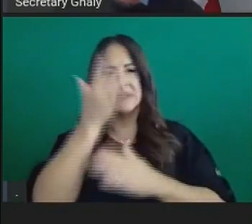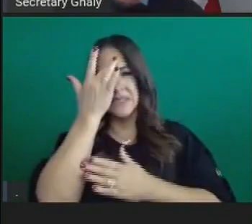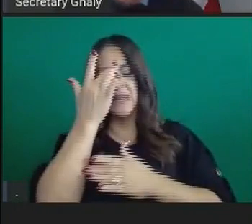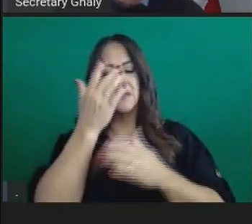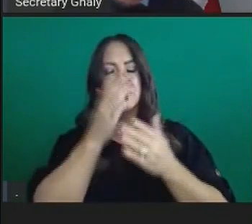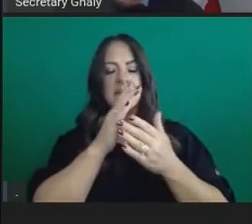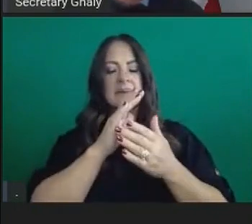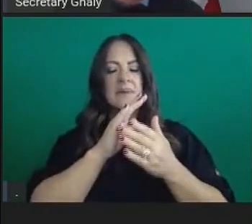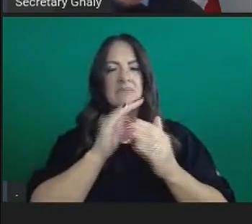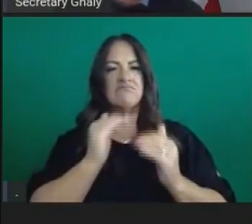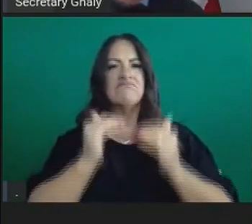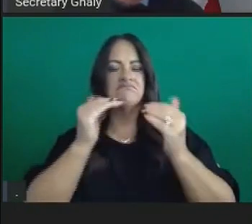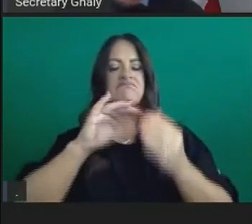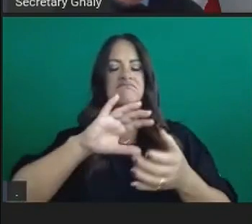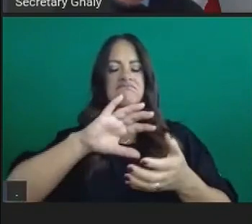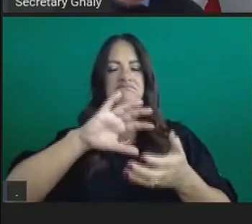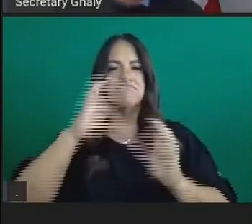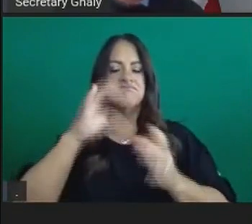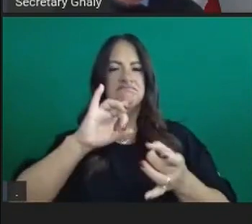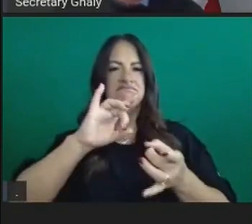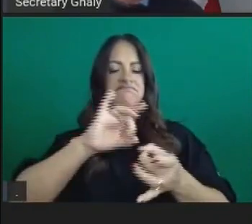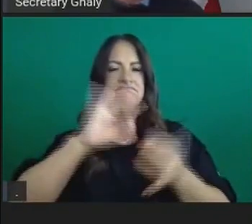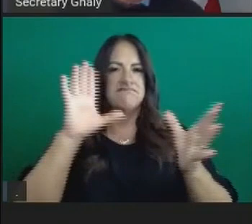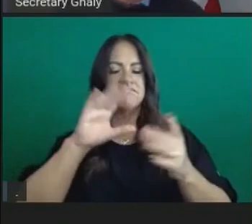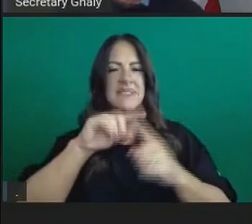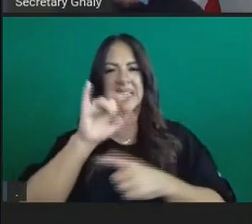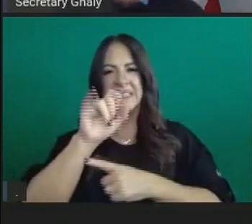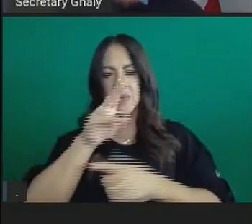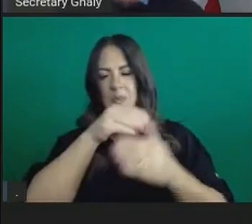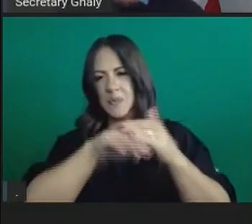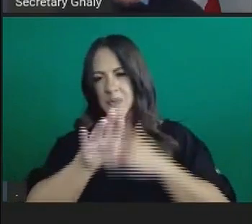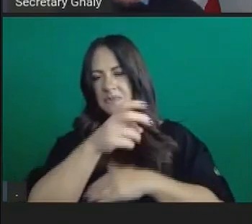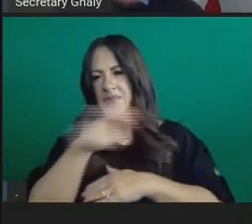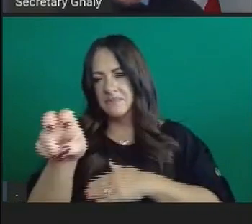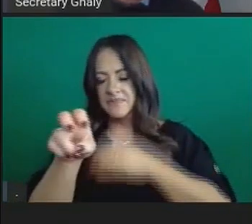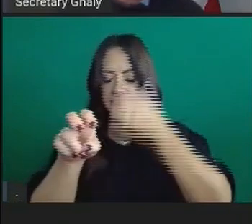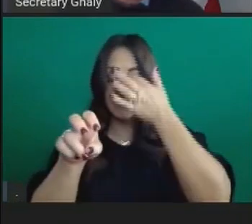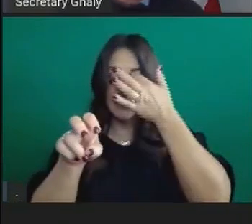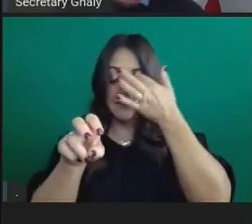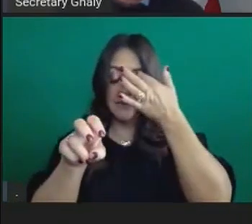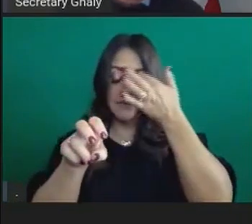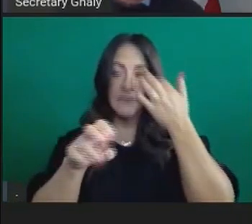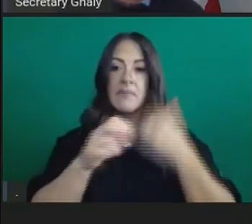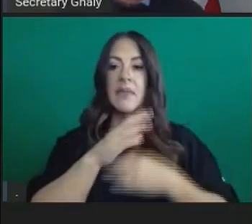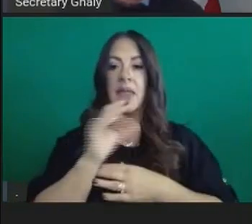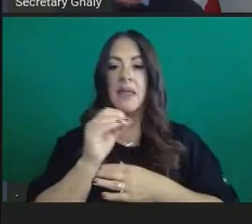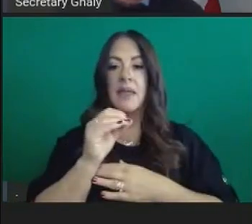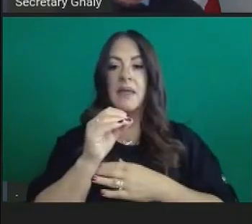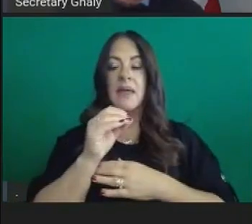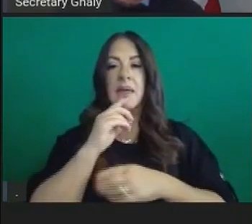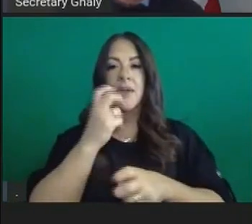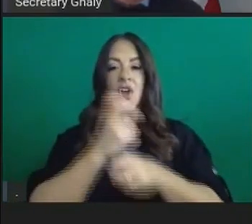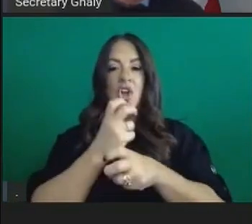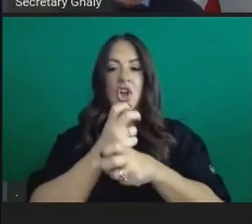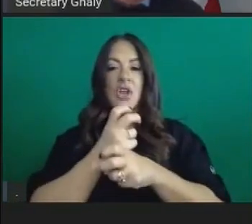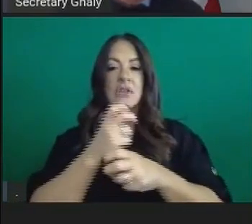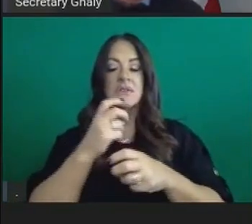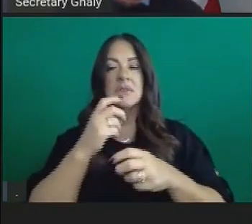DISEASE, THEN IT'S MORE LIKELY THAT THE ICU ADMISSION RATE ALONG THE PATIENTS IN THE HOSPITAL WILL BE HIGHER AND